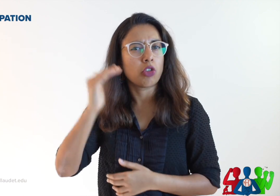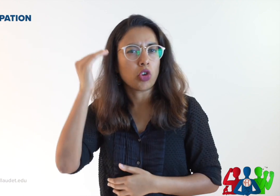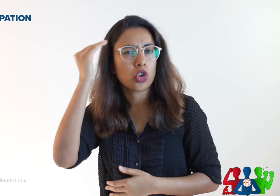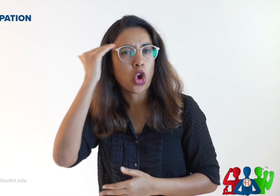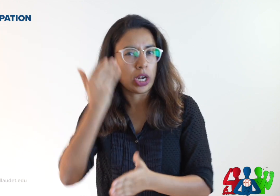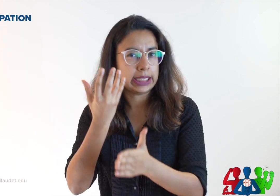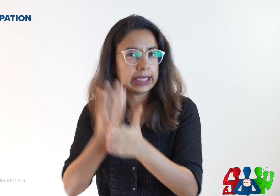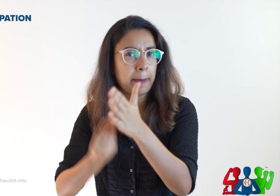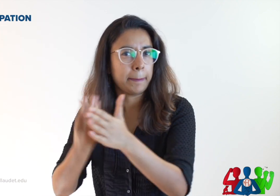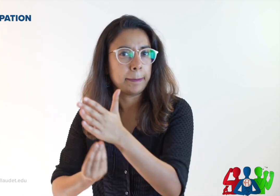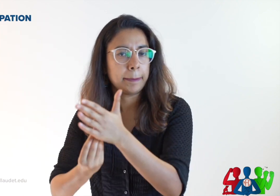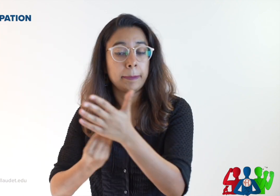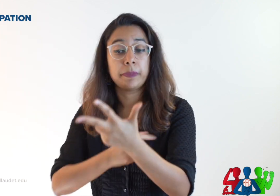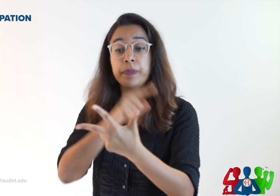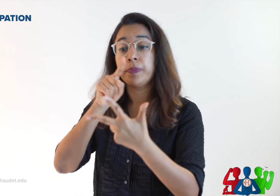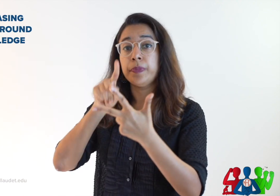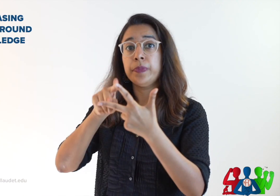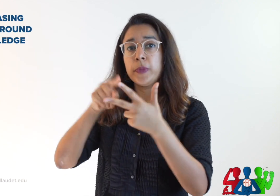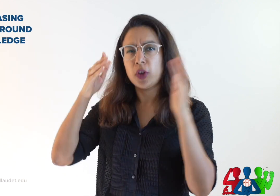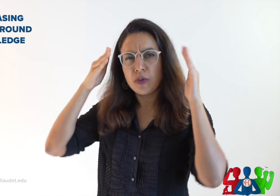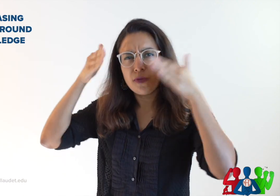This helps students recognize their knowledge gaps.